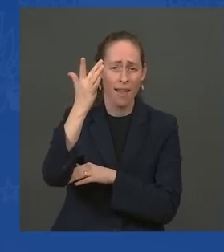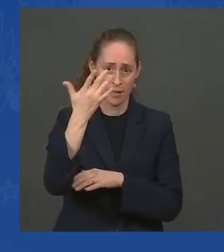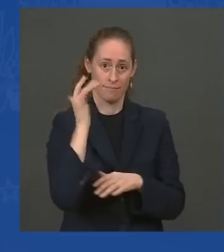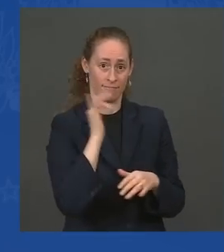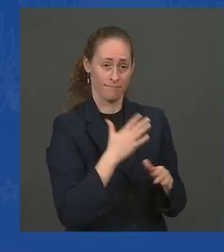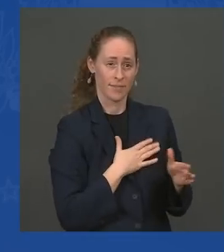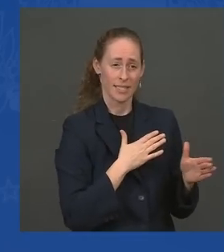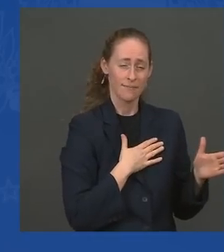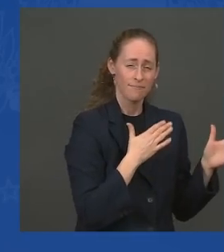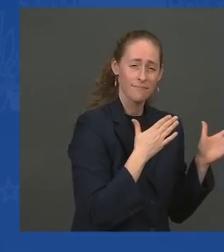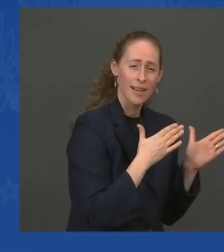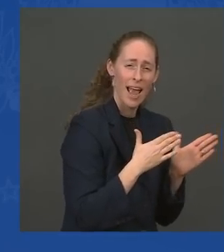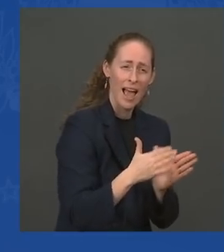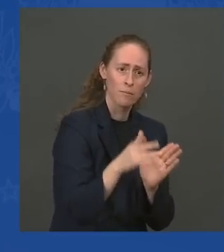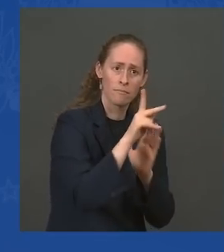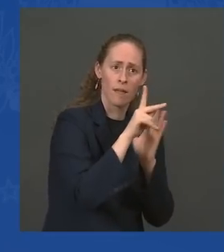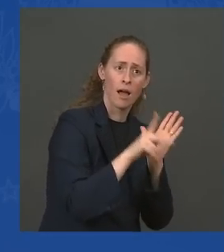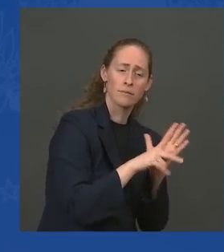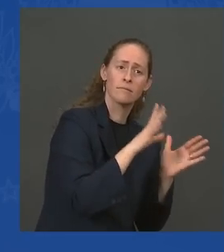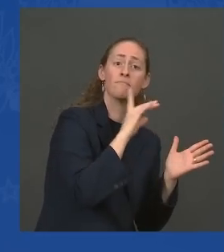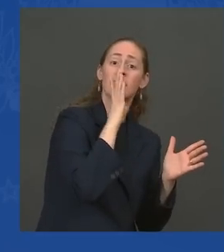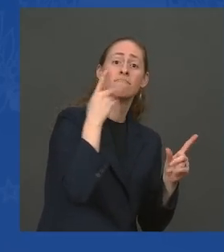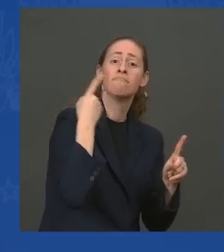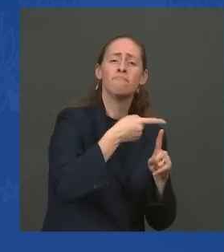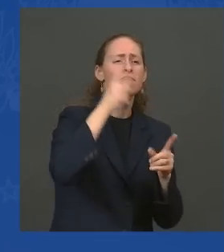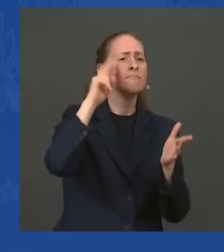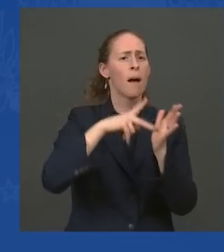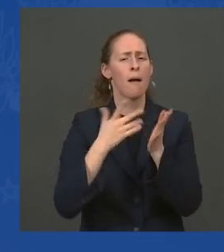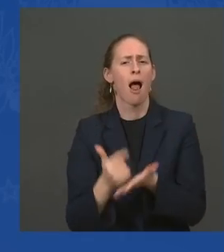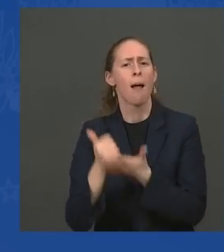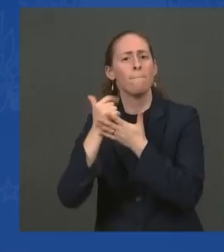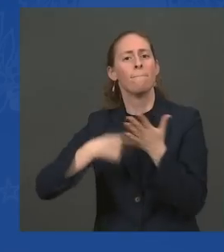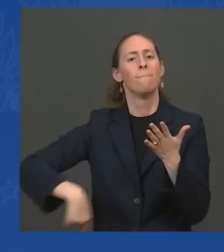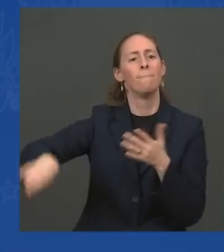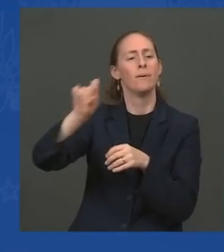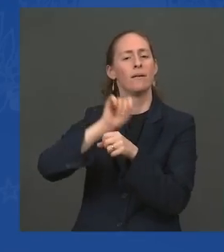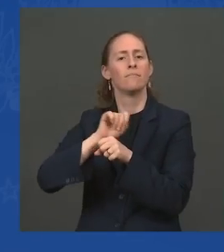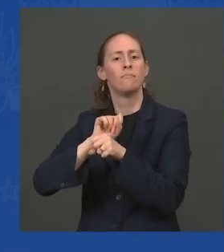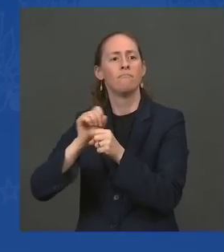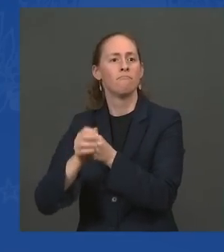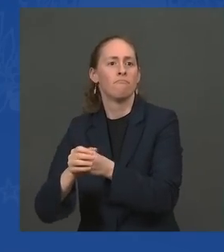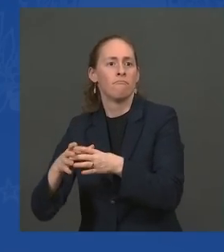"help…lift long-term economic growth via stronger productivity labor force growth,"